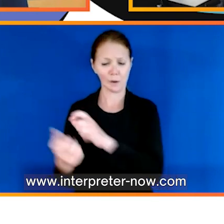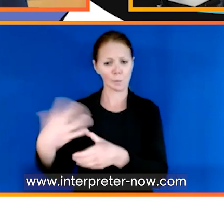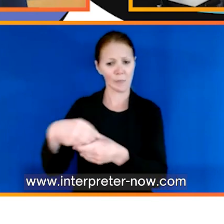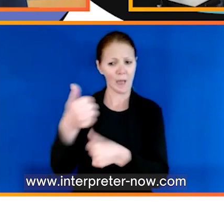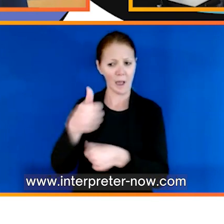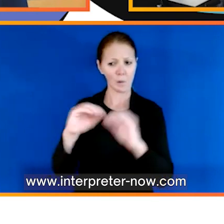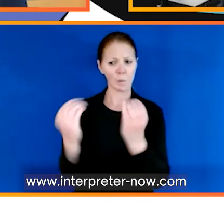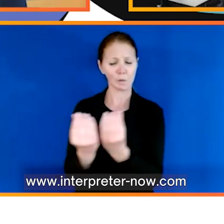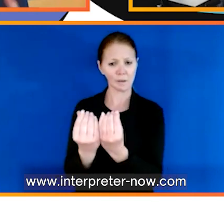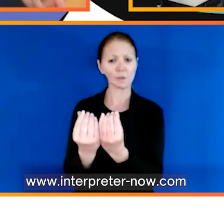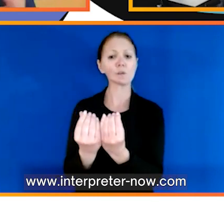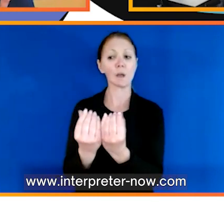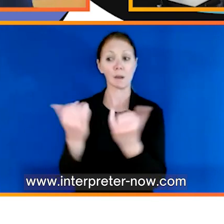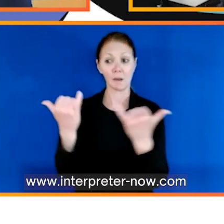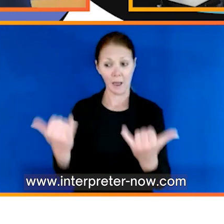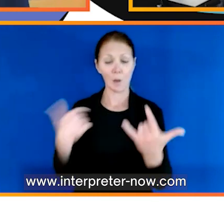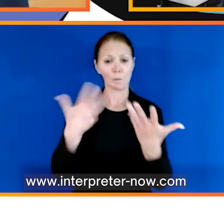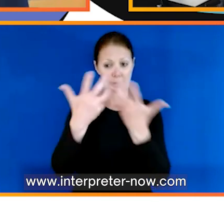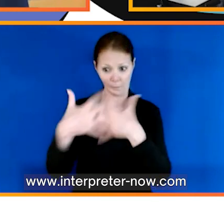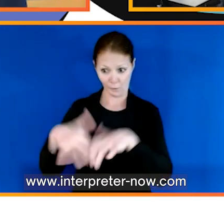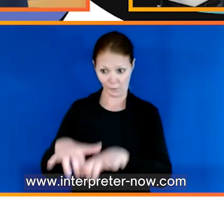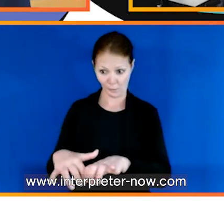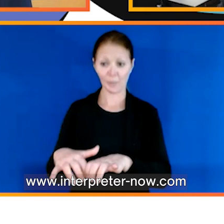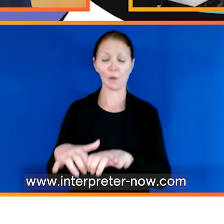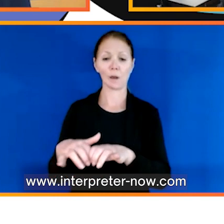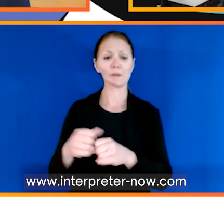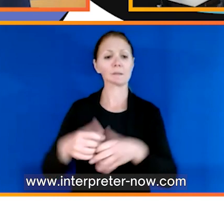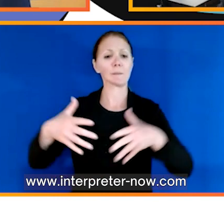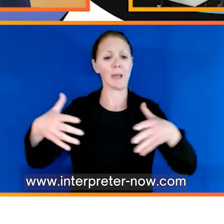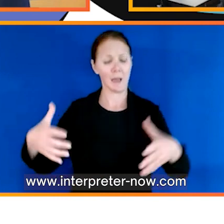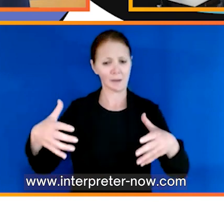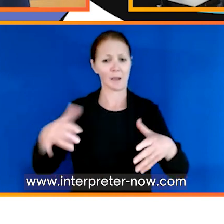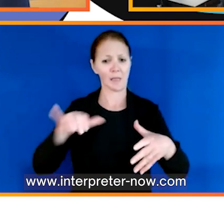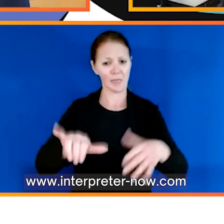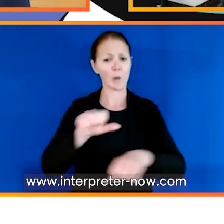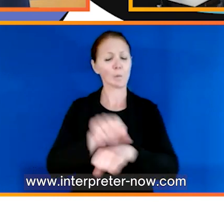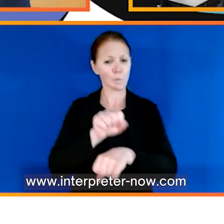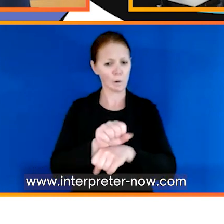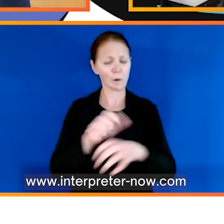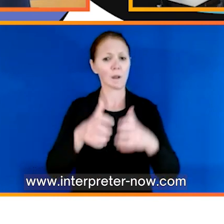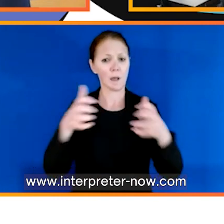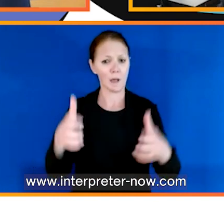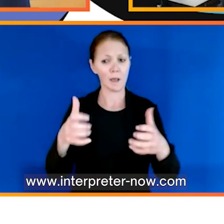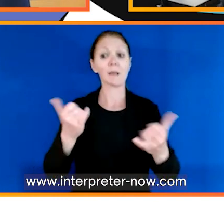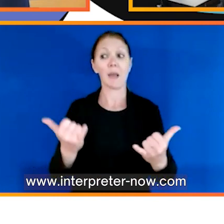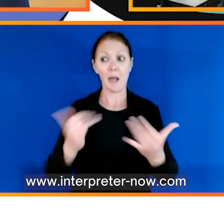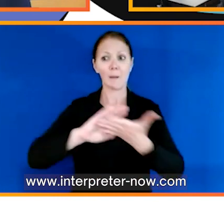So we're putting that all together and expanding that work significantly, and then making it